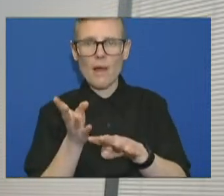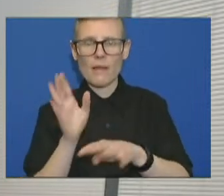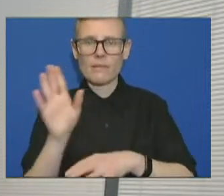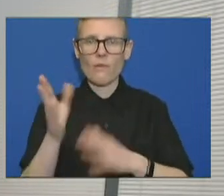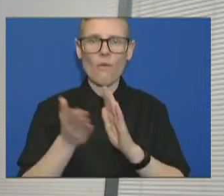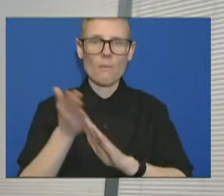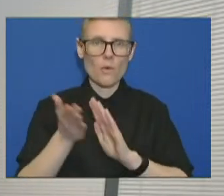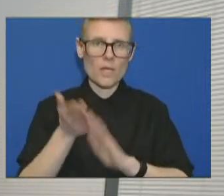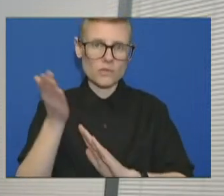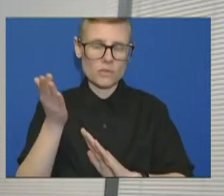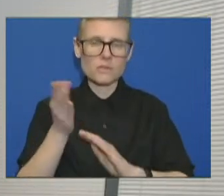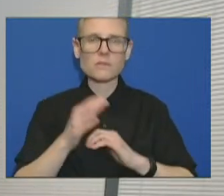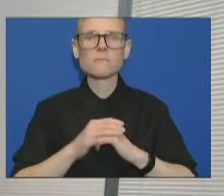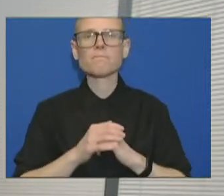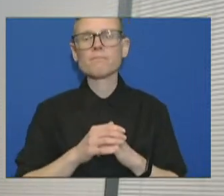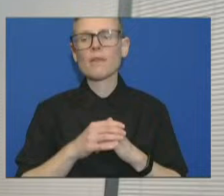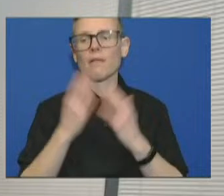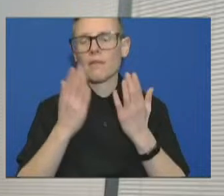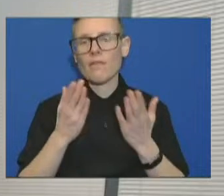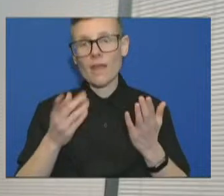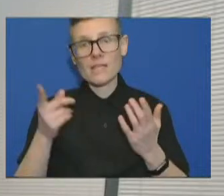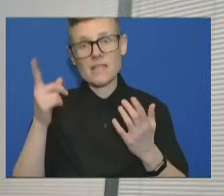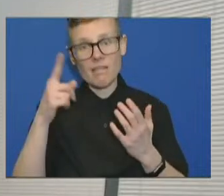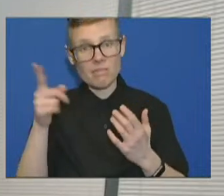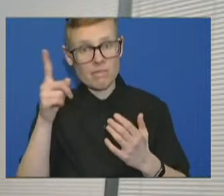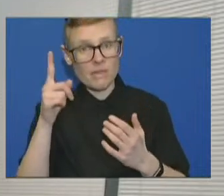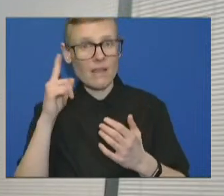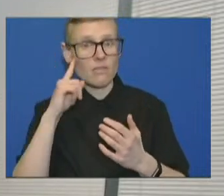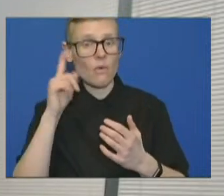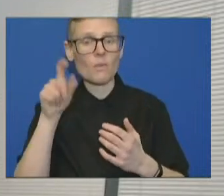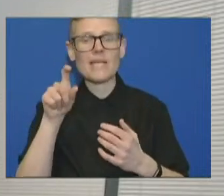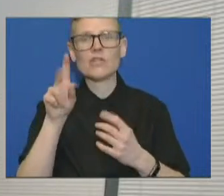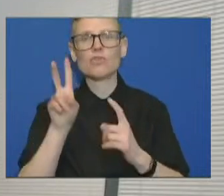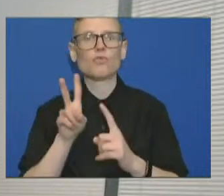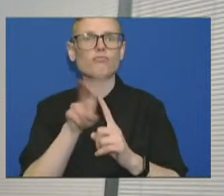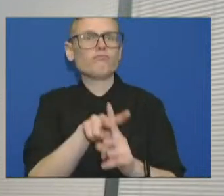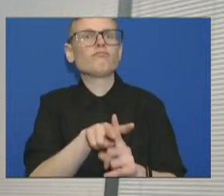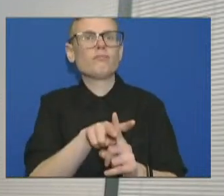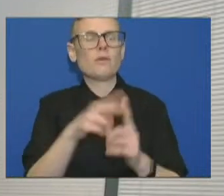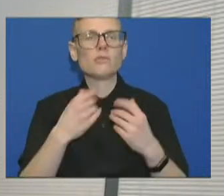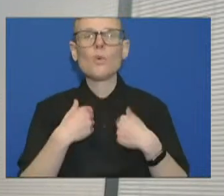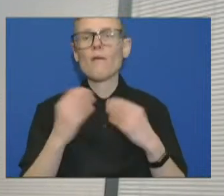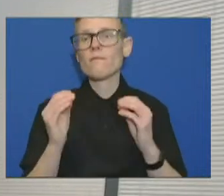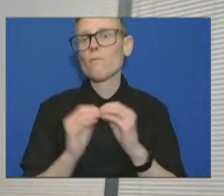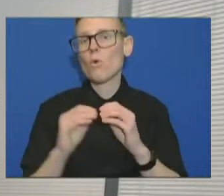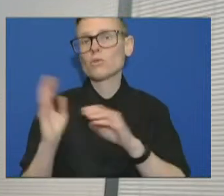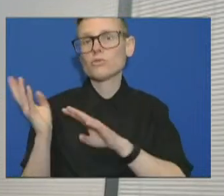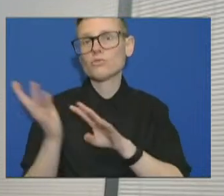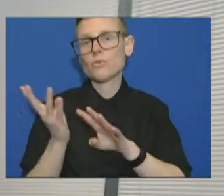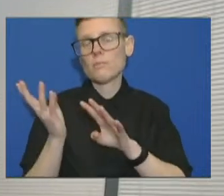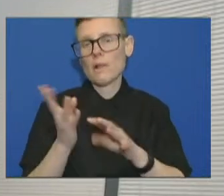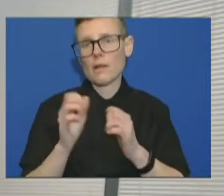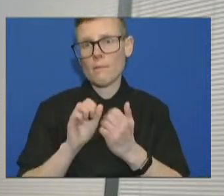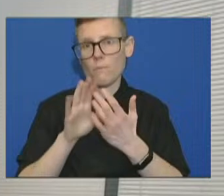to talk about ways that they could streamline their operations and the things that